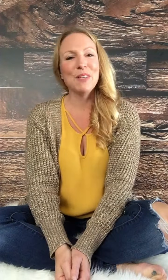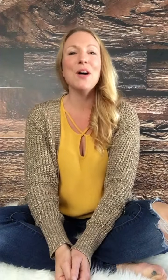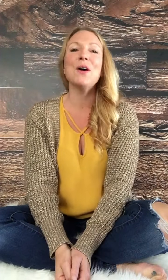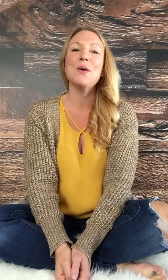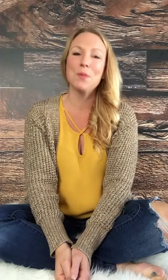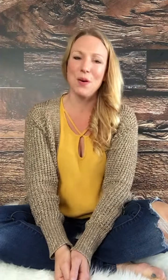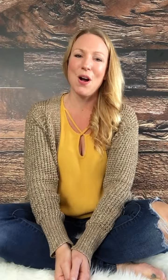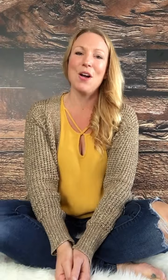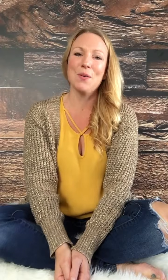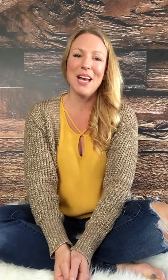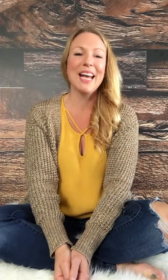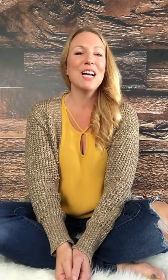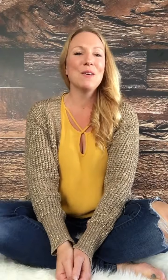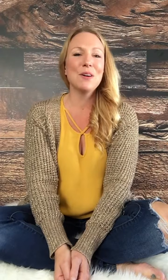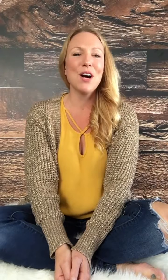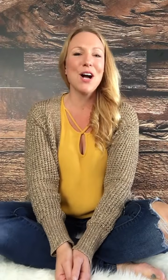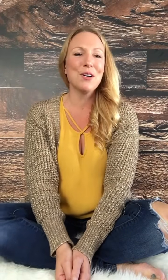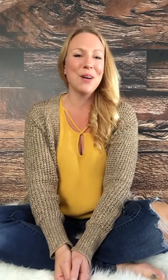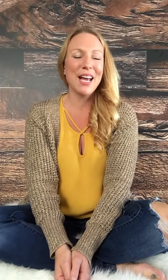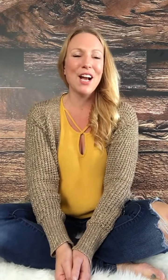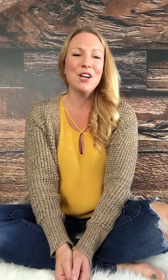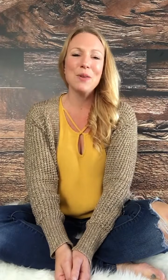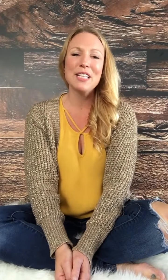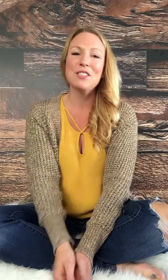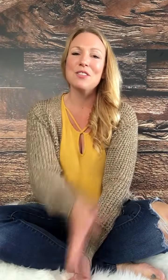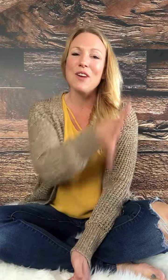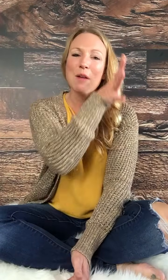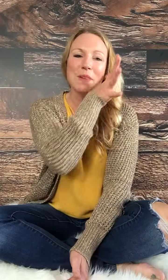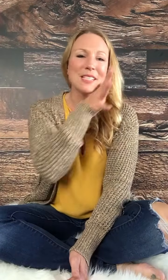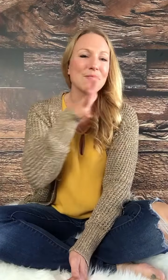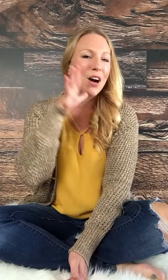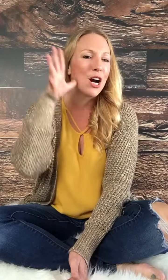Oh we're on our way, we're on our way, on our way to Grandpa's FARM,